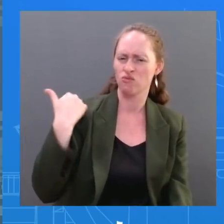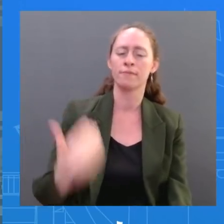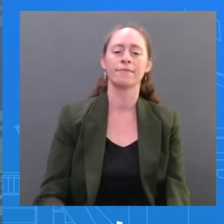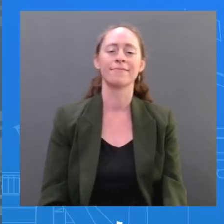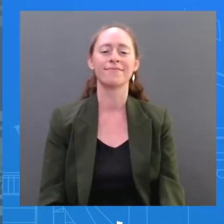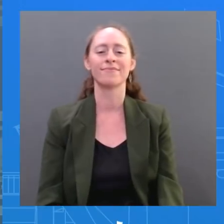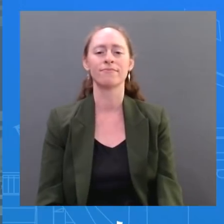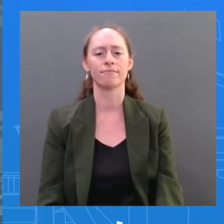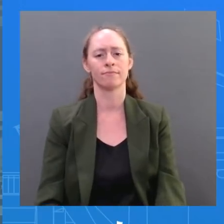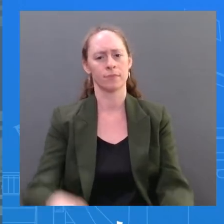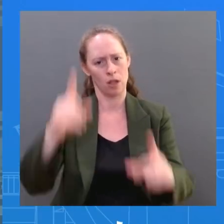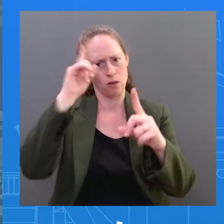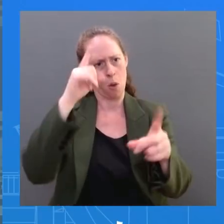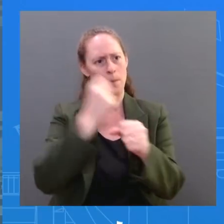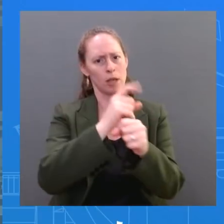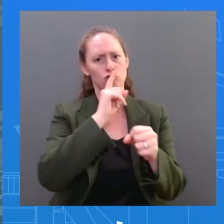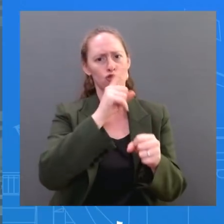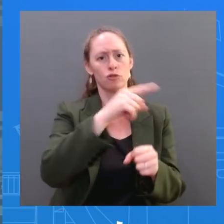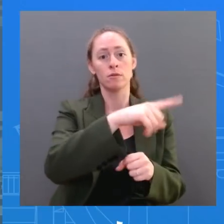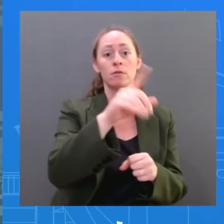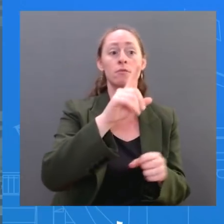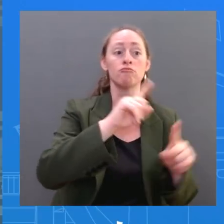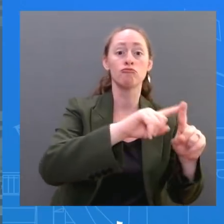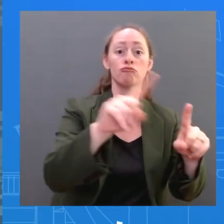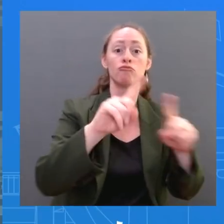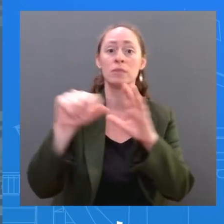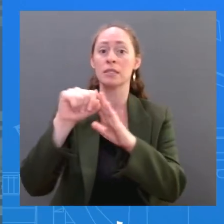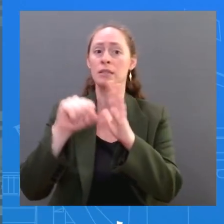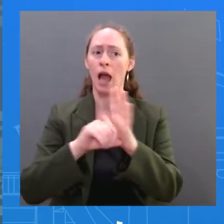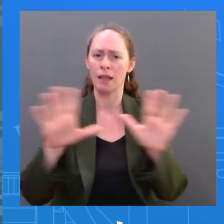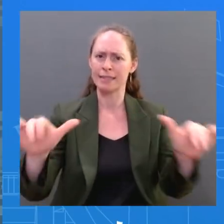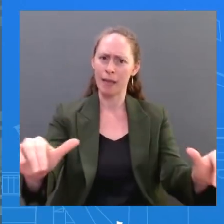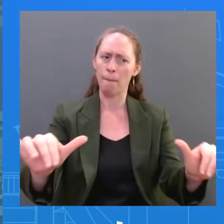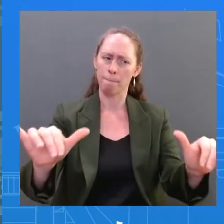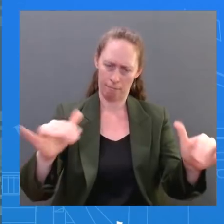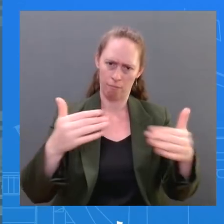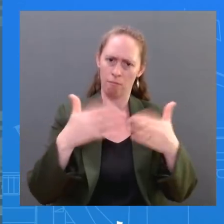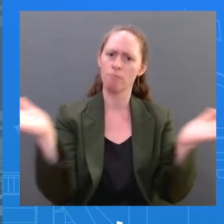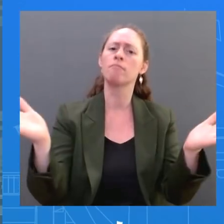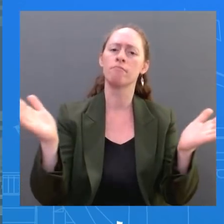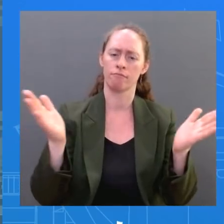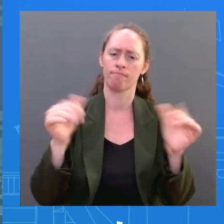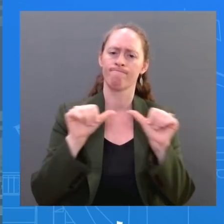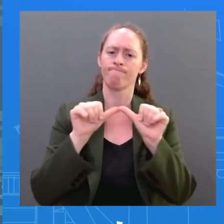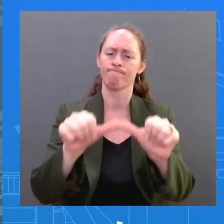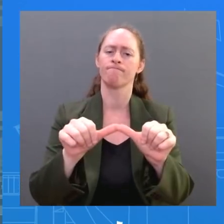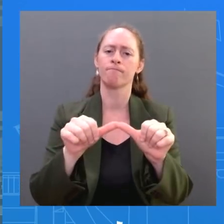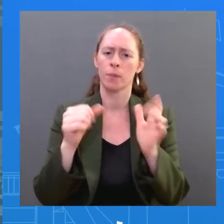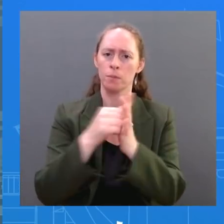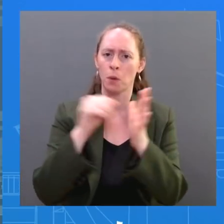And then the last thing I would say -- and, you know, you heard the President say it -- is: You can't solve by executive action